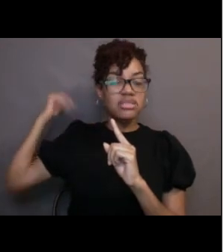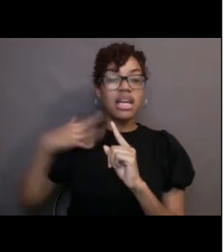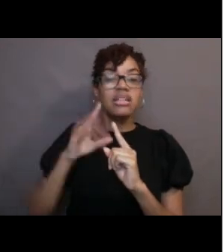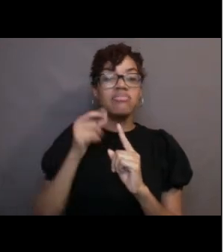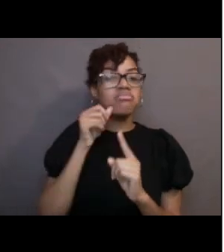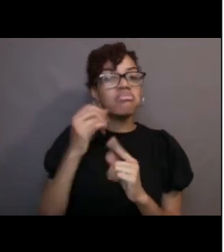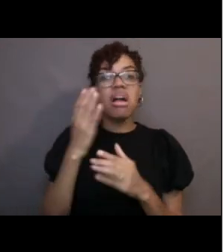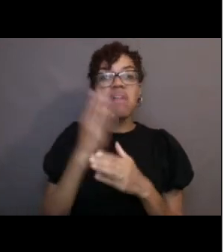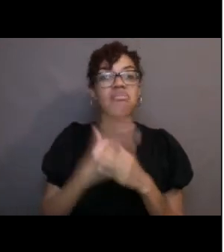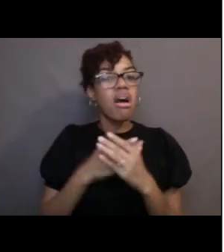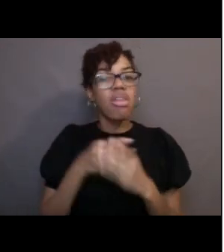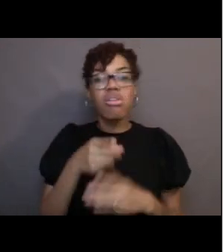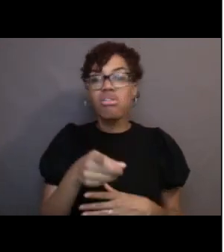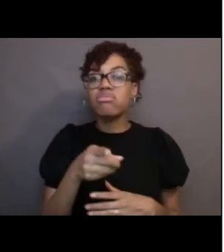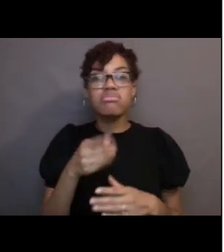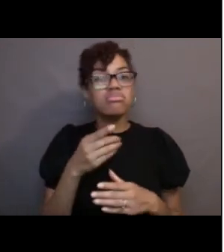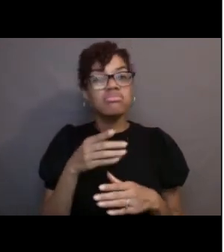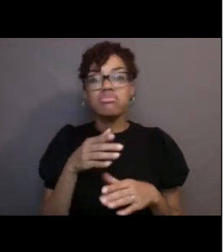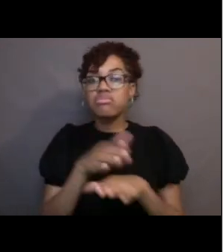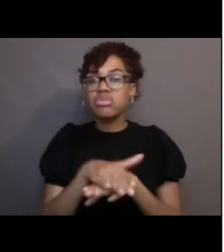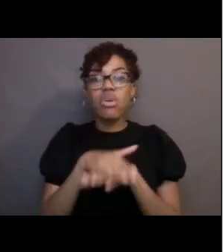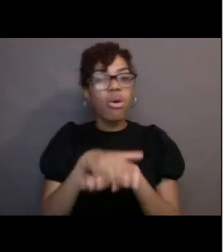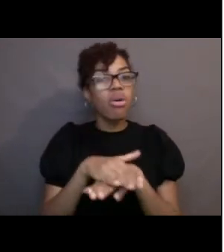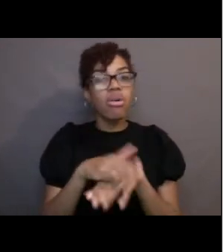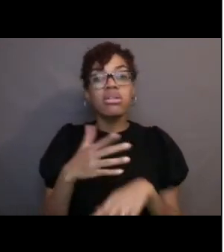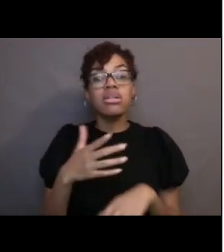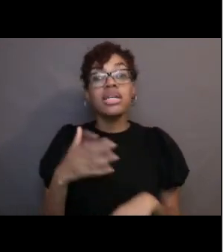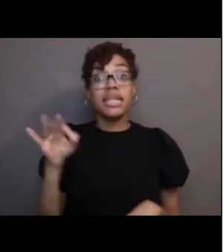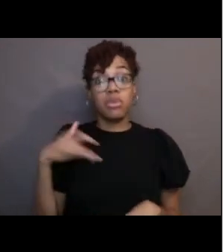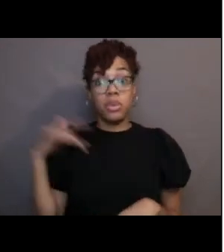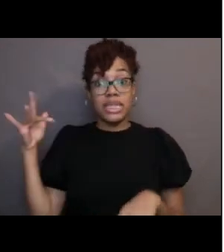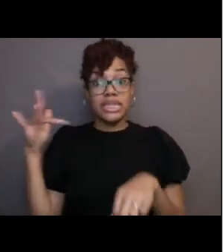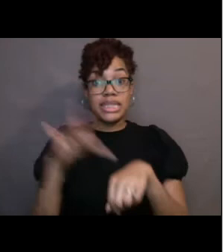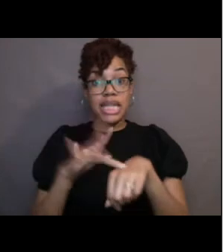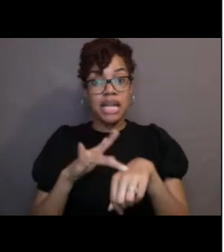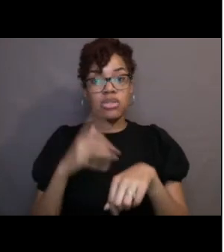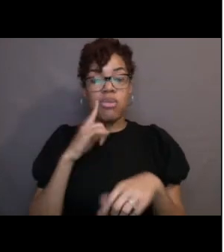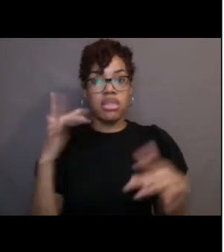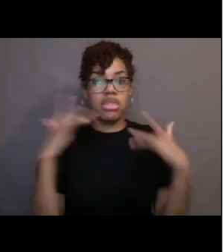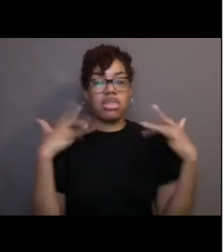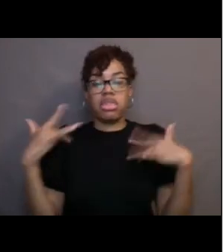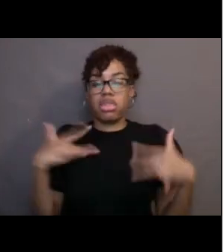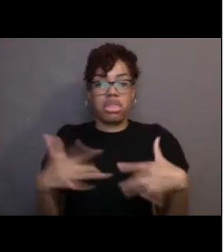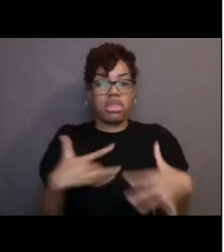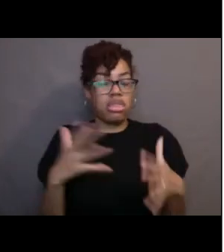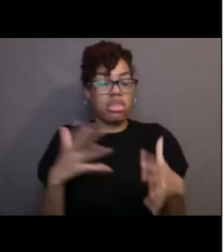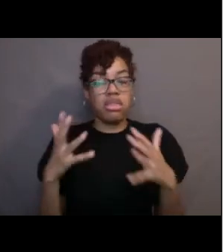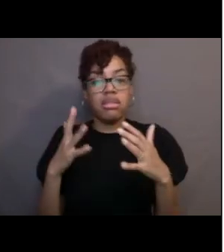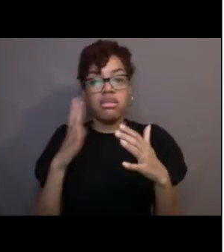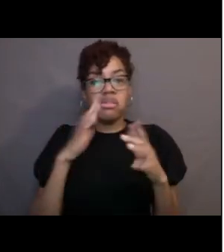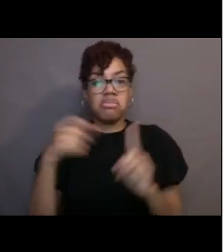If we were interacting with a jellyfish, we would get stung all over. But the sea turtles don't seem to be having that situation